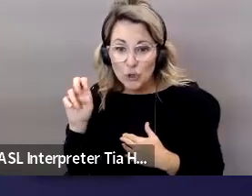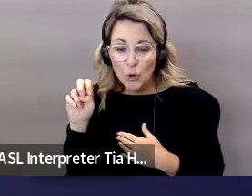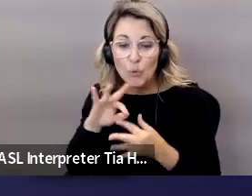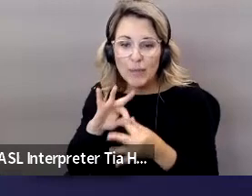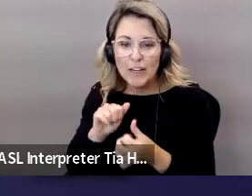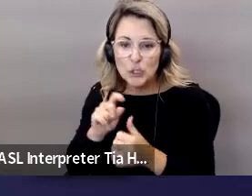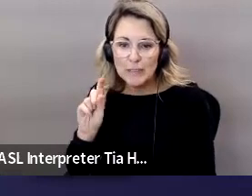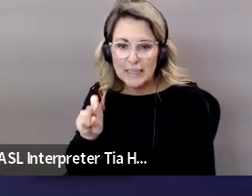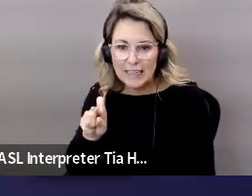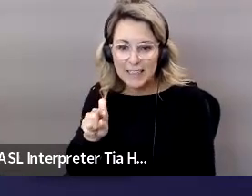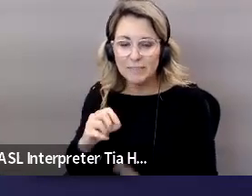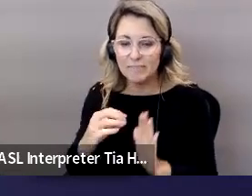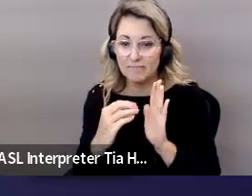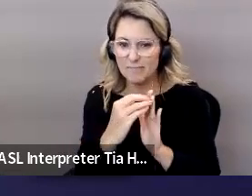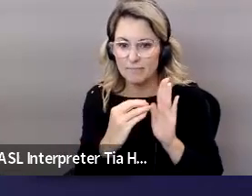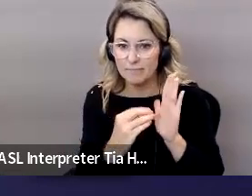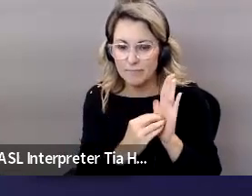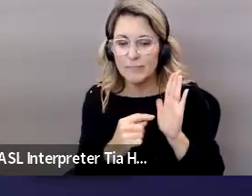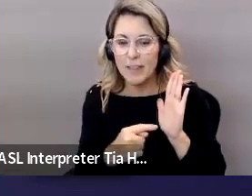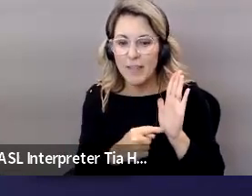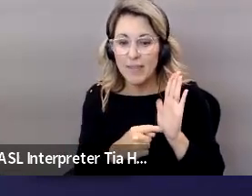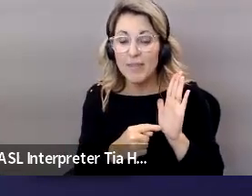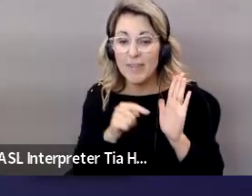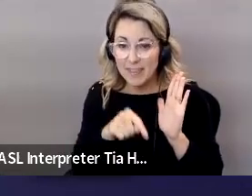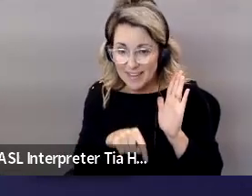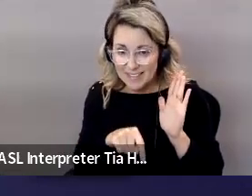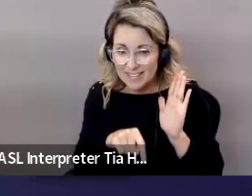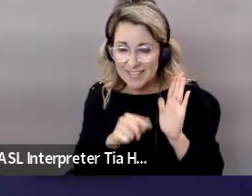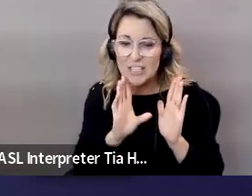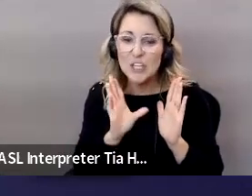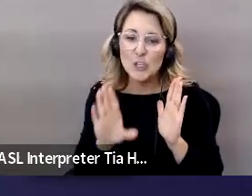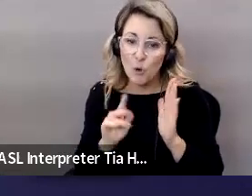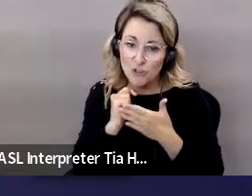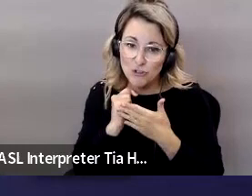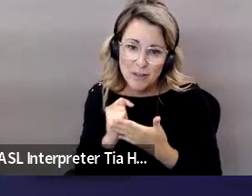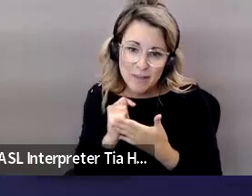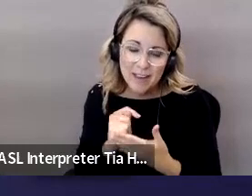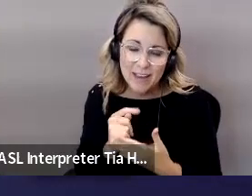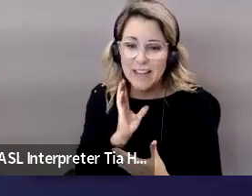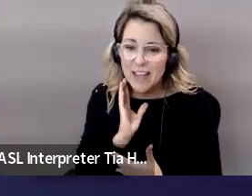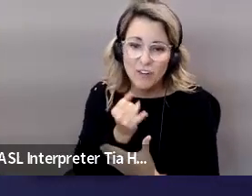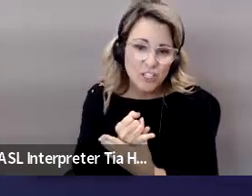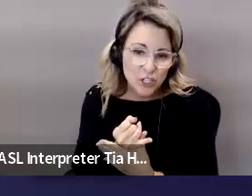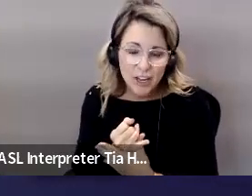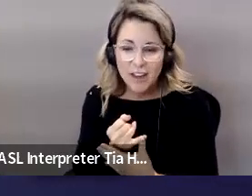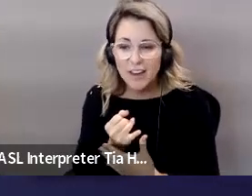section and this is related to your intervention, to your treatment, to your training itself. All